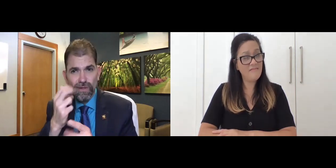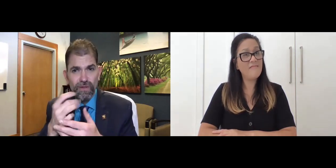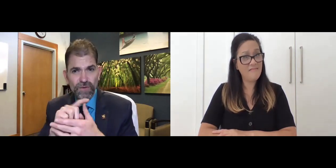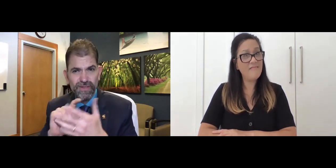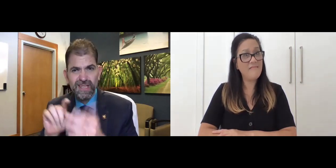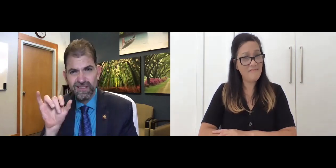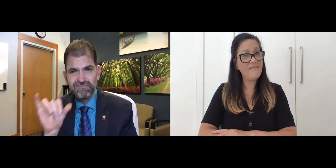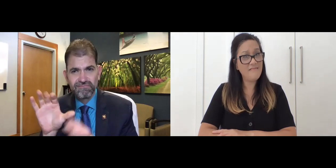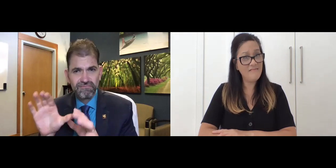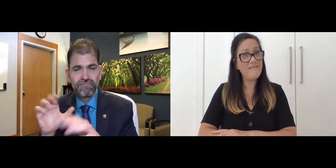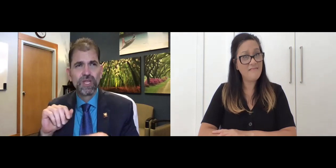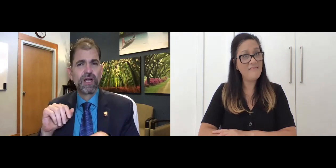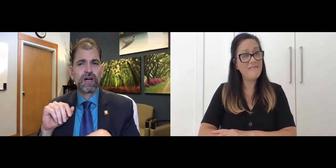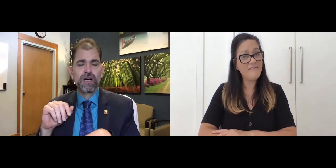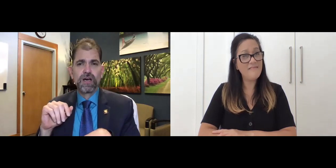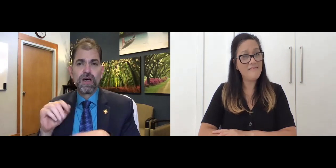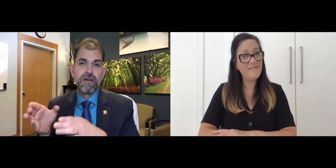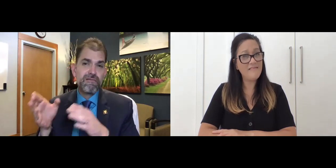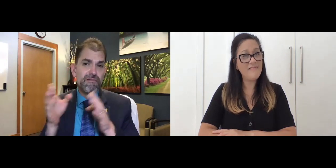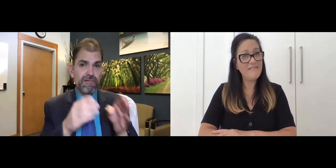hearing students.